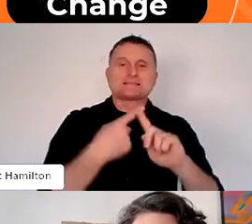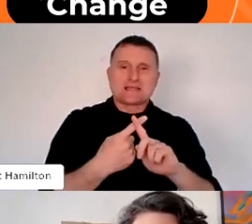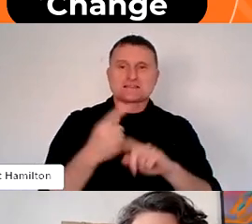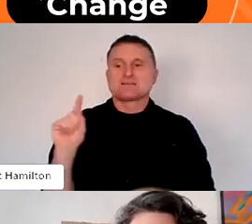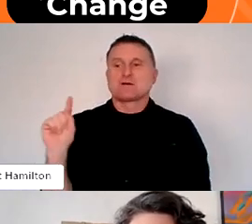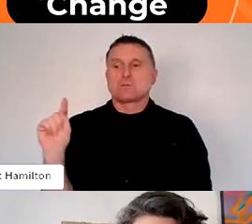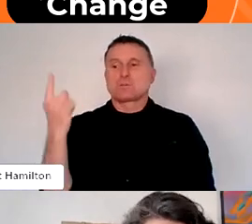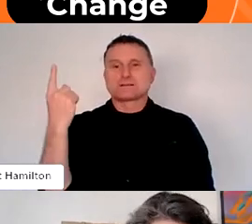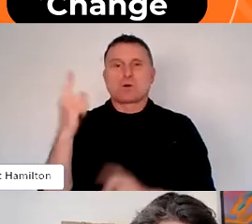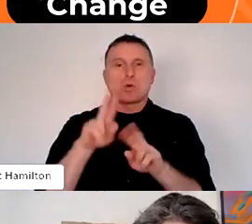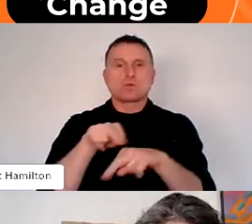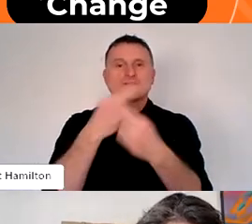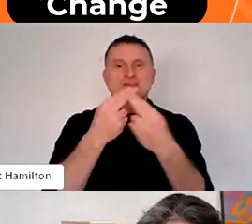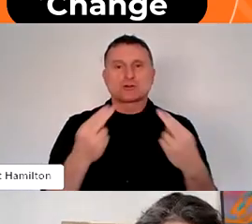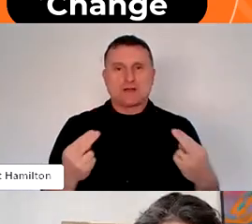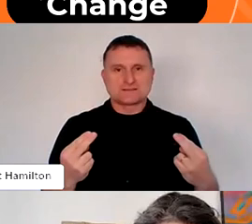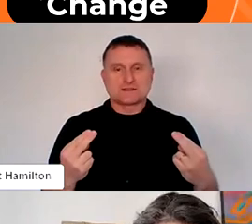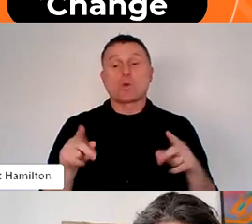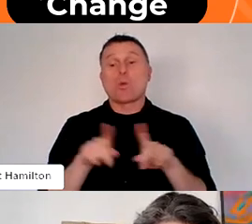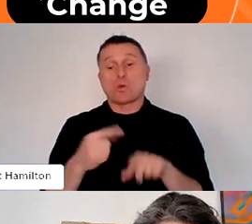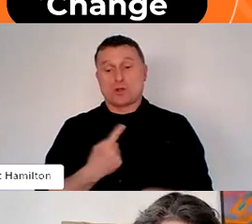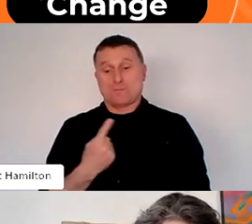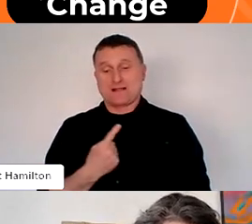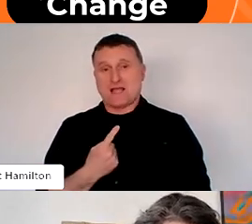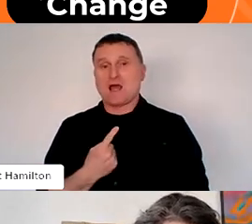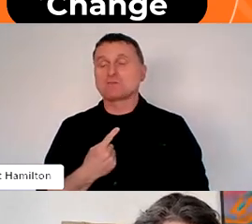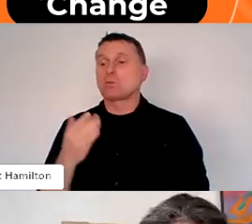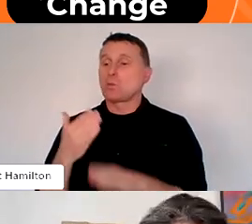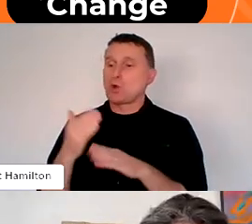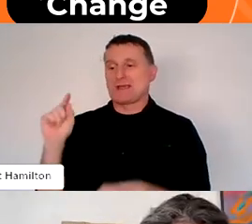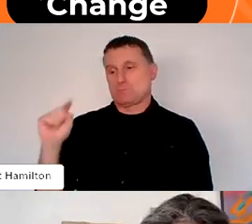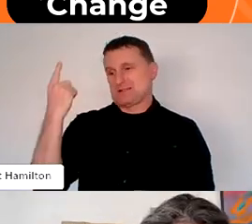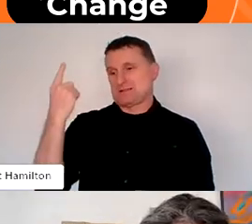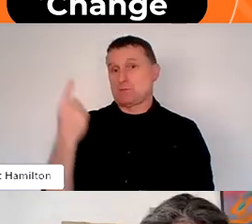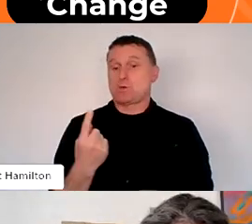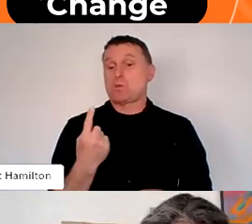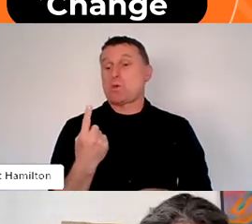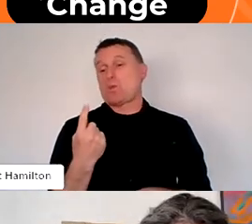also a principal for another term and a half in Mairehau Primary